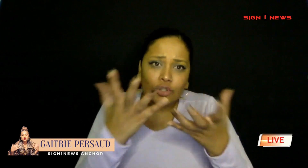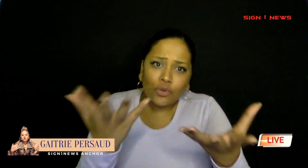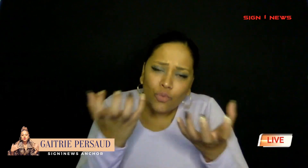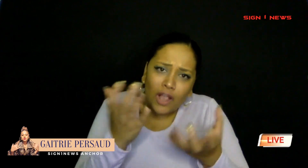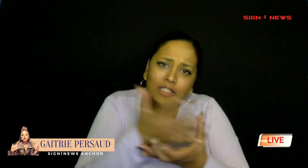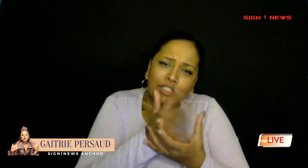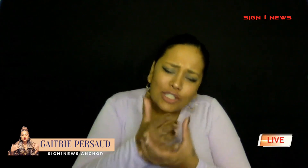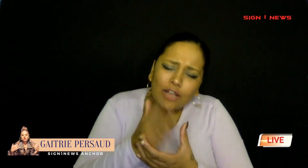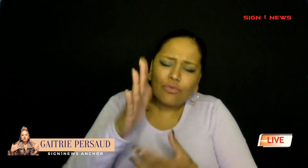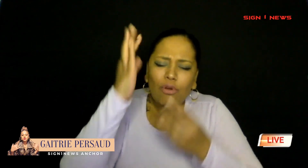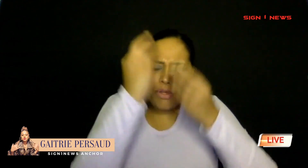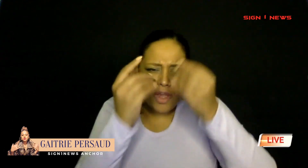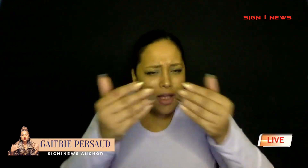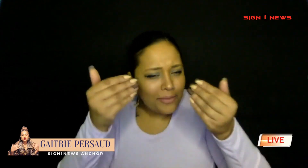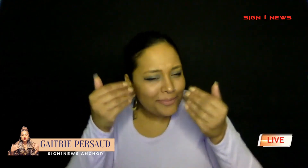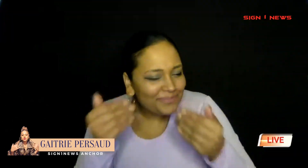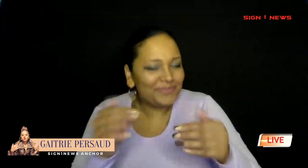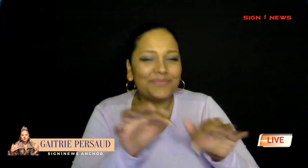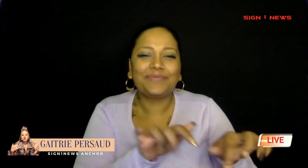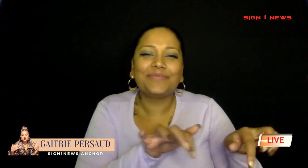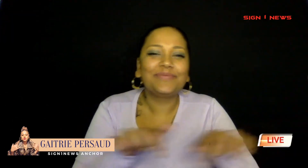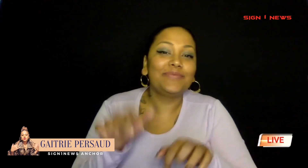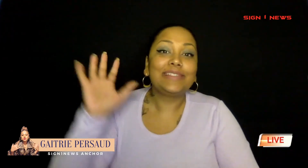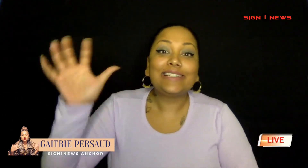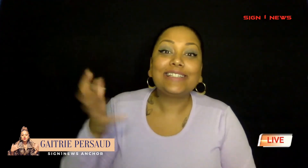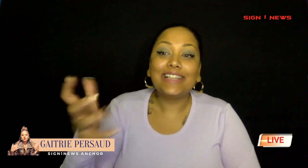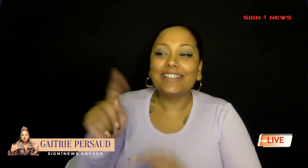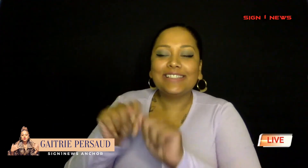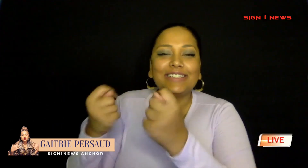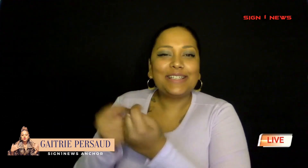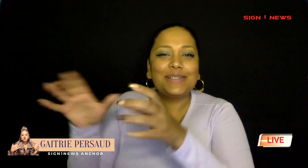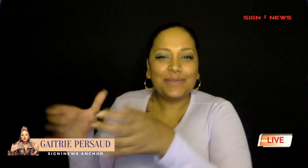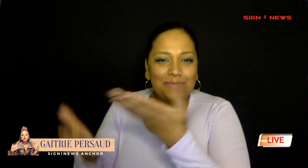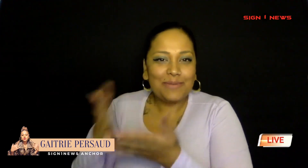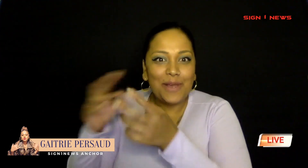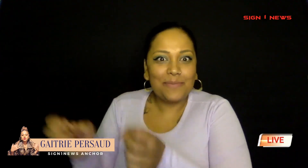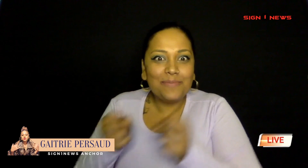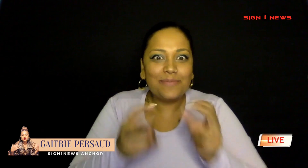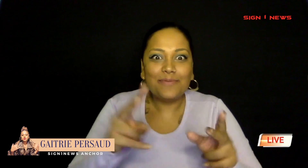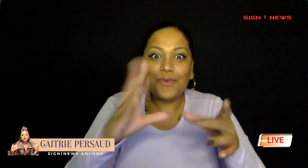If you post an interesting comment about this update, we may add it at the bottom of the screen.